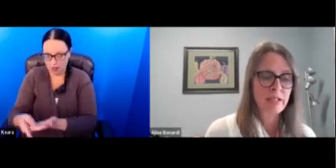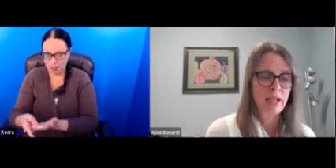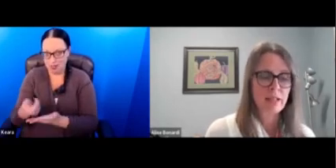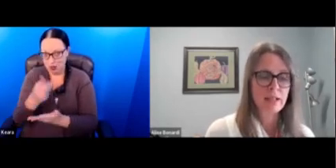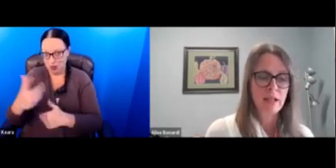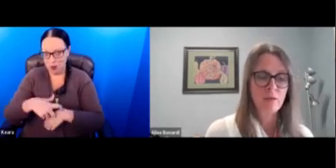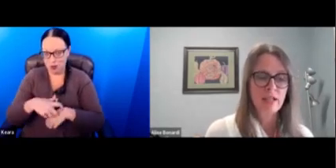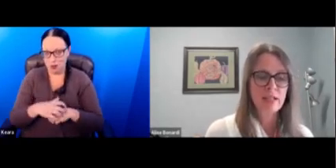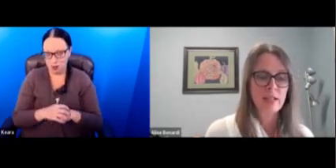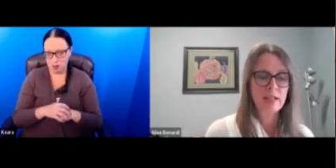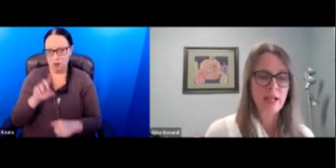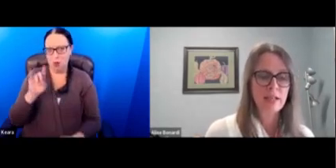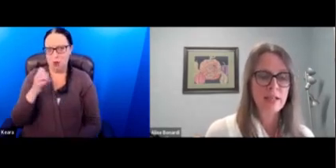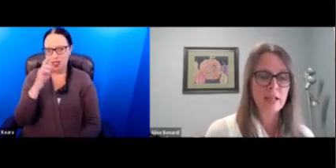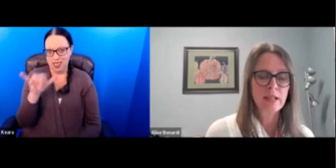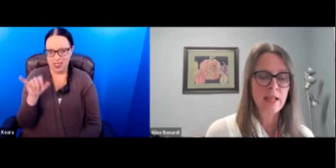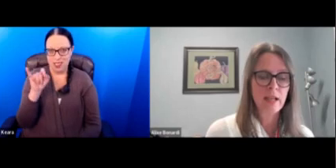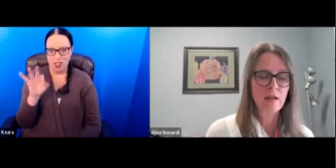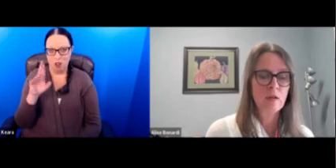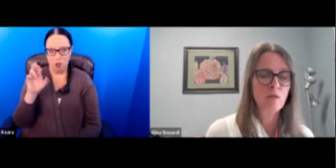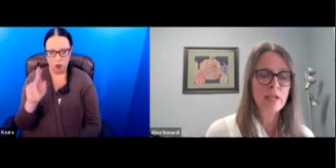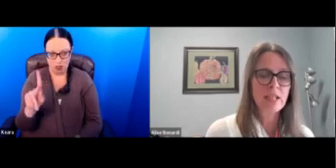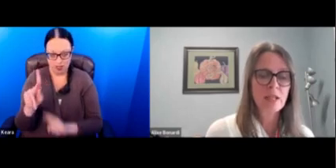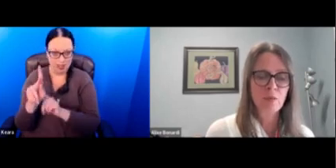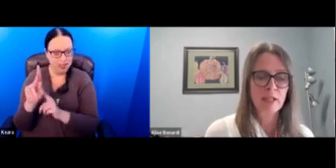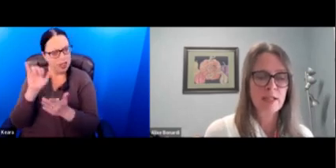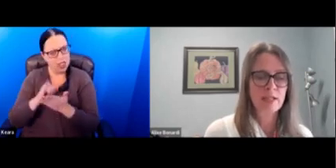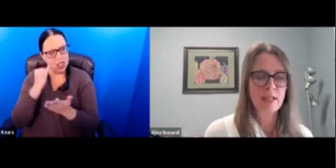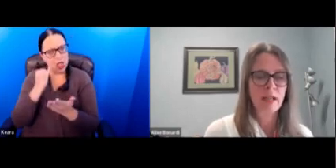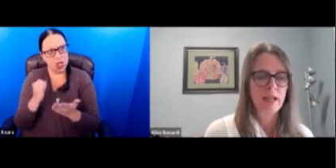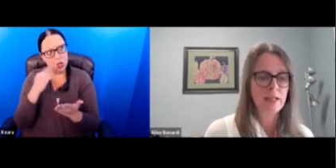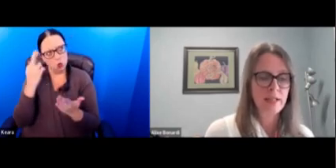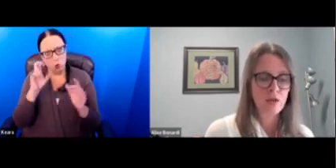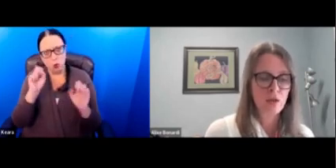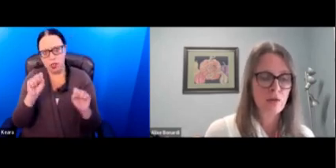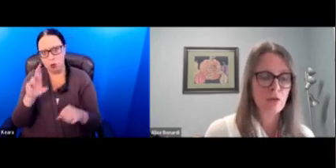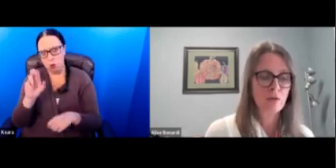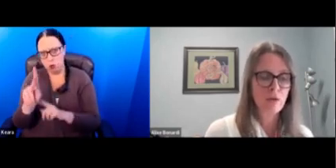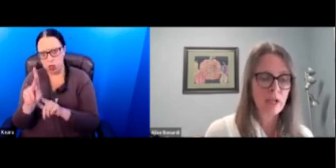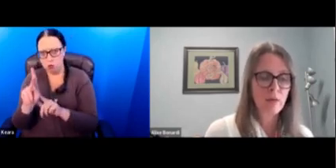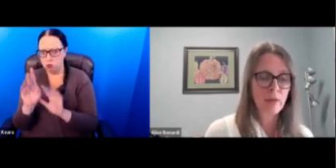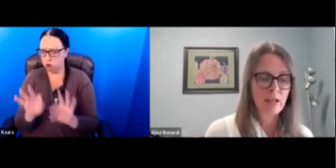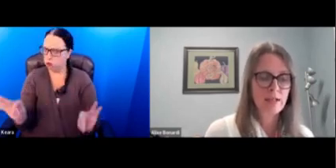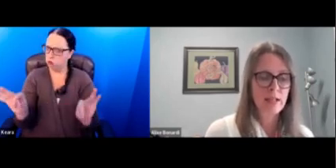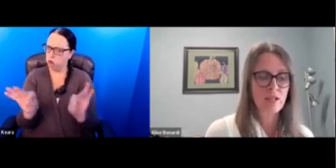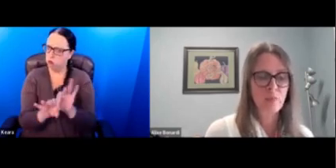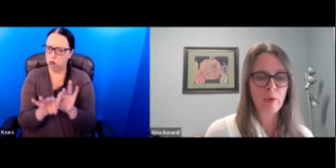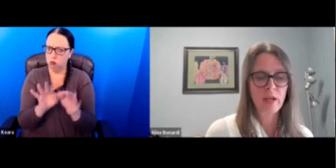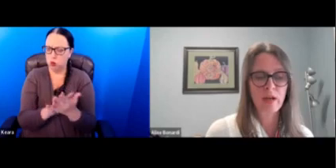today, dignity of risk is the idea that taking reasonable risks is essential to learning new things and supporting